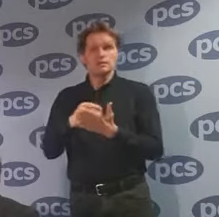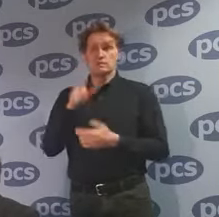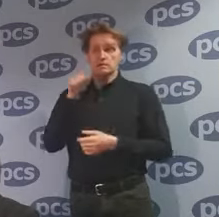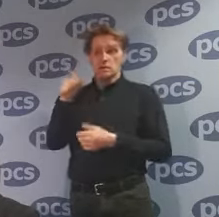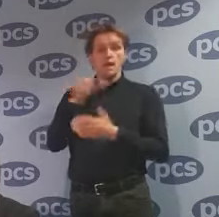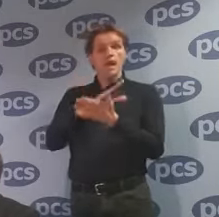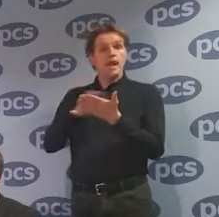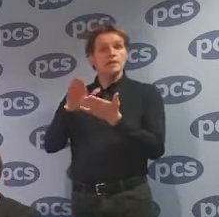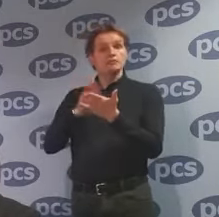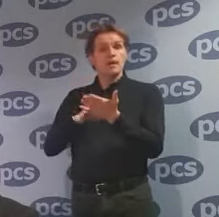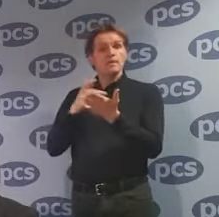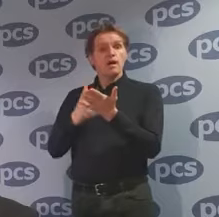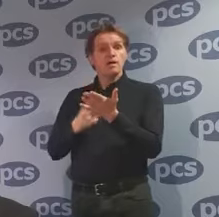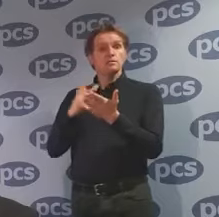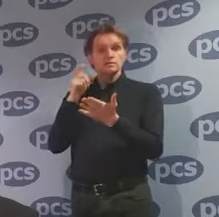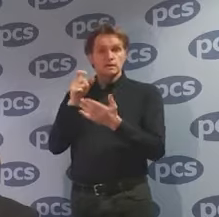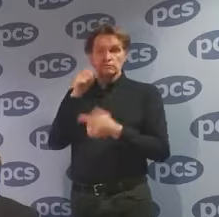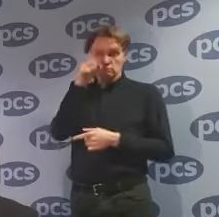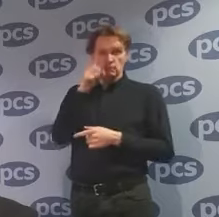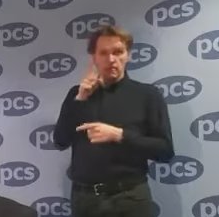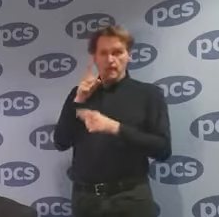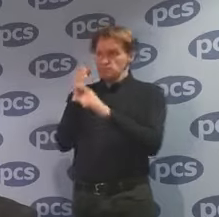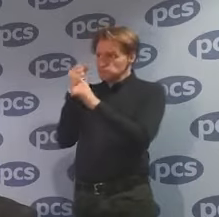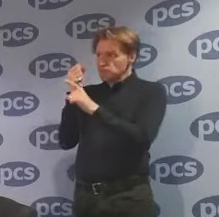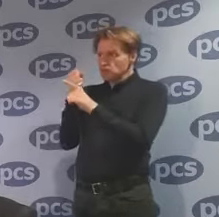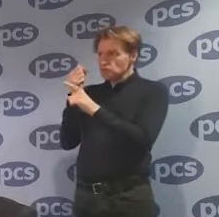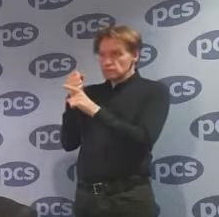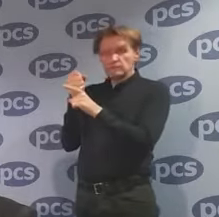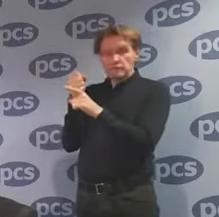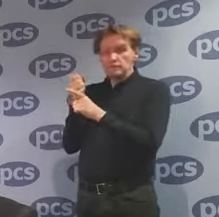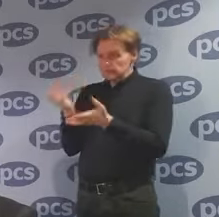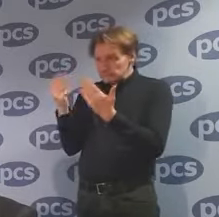pressuring the Cabinet Office we believe to get on with the negotiations to make